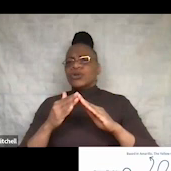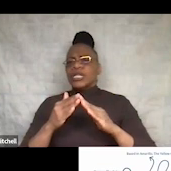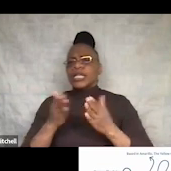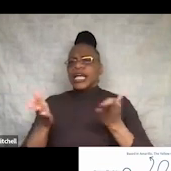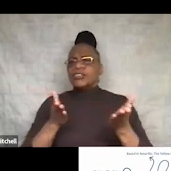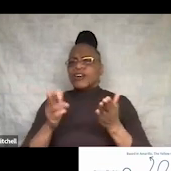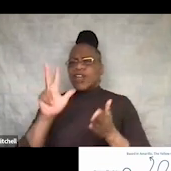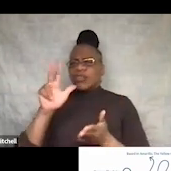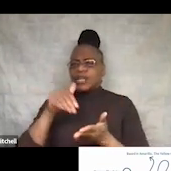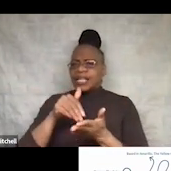Next.